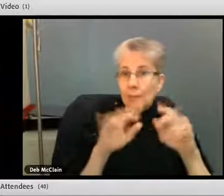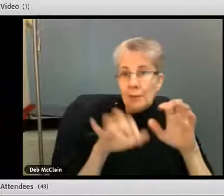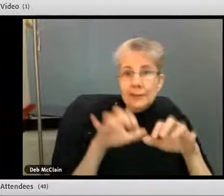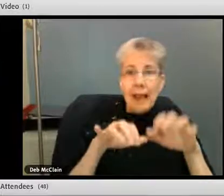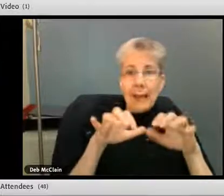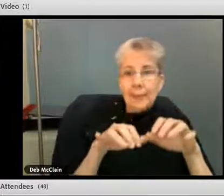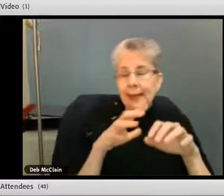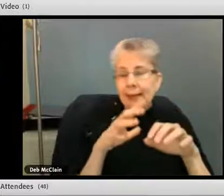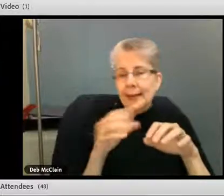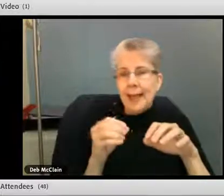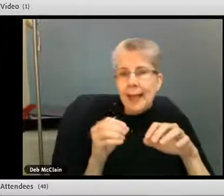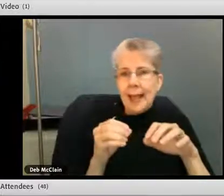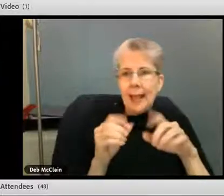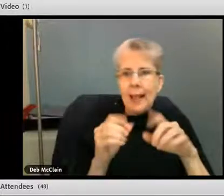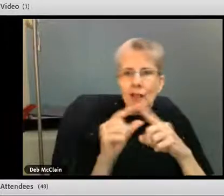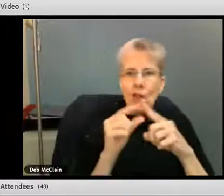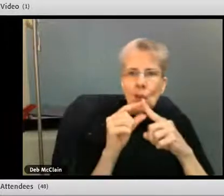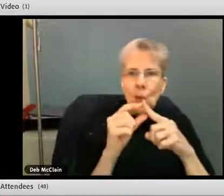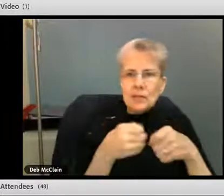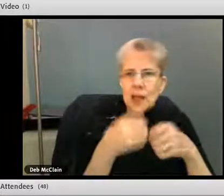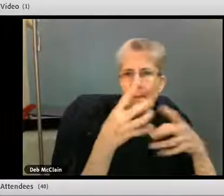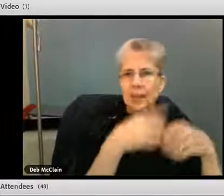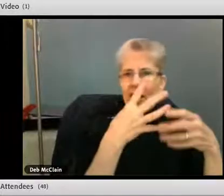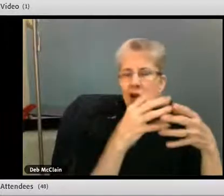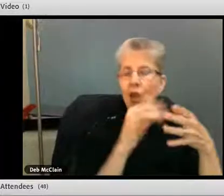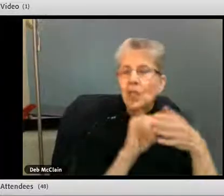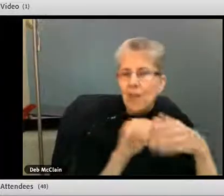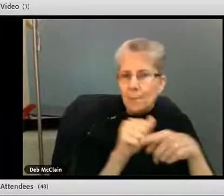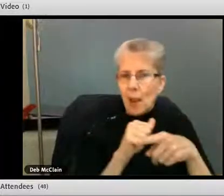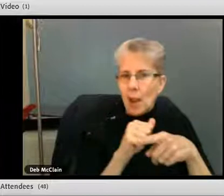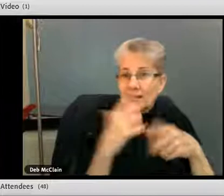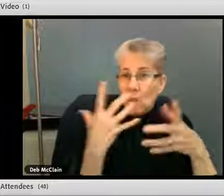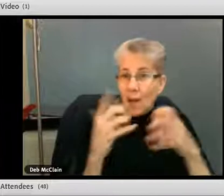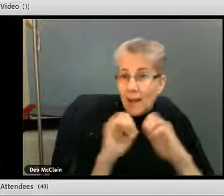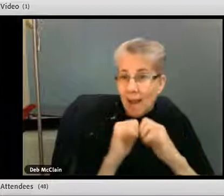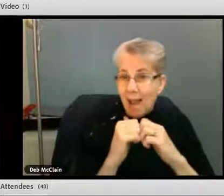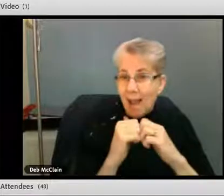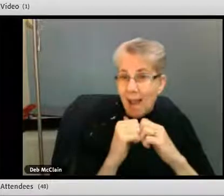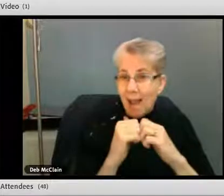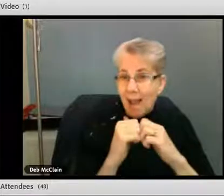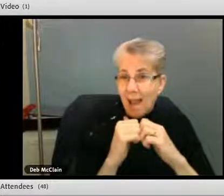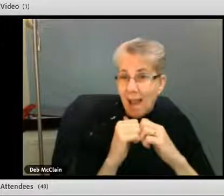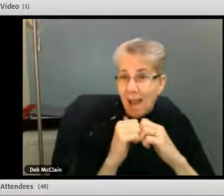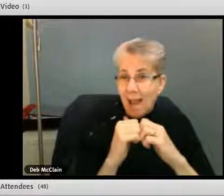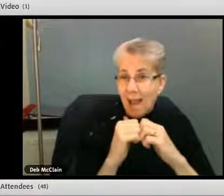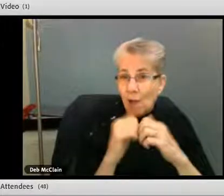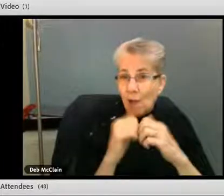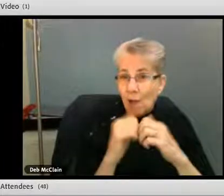Some best practices for those before we get too far. One is make sure everything you say is also written,